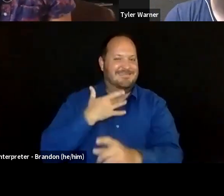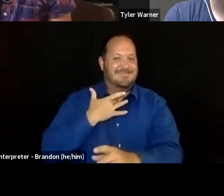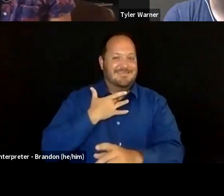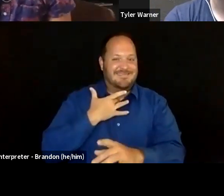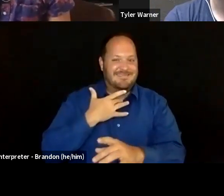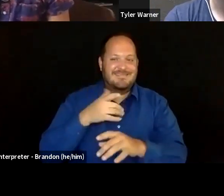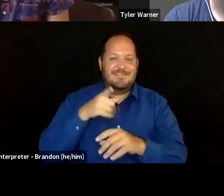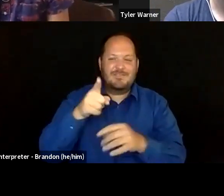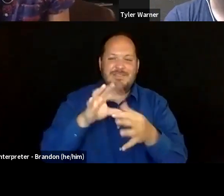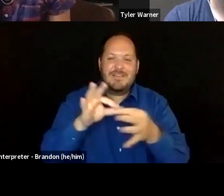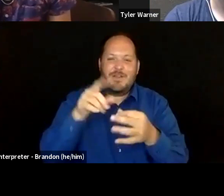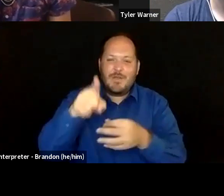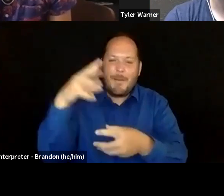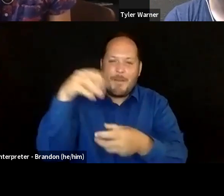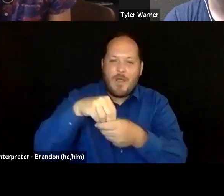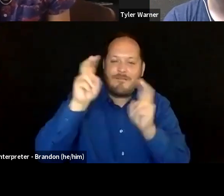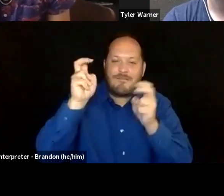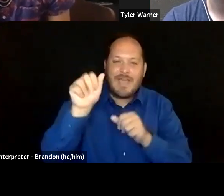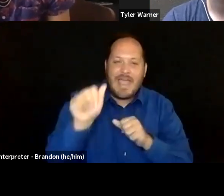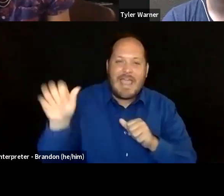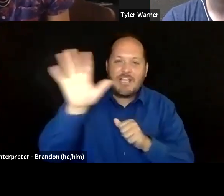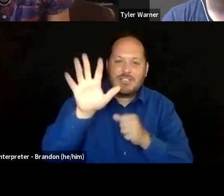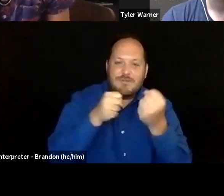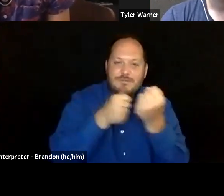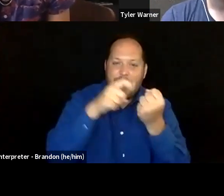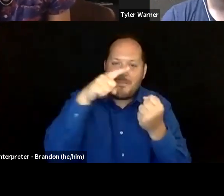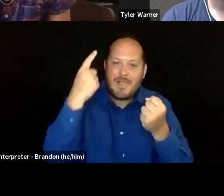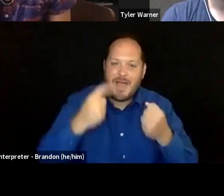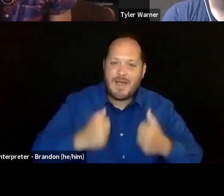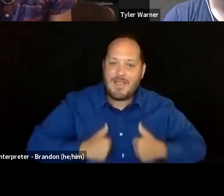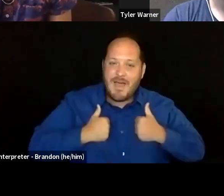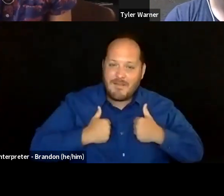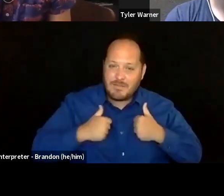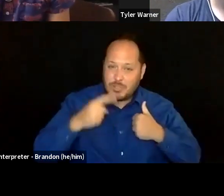about anti-Blackness and also talking about the history of